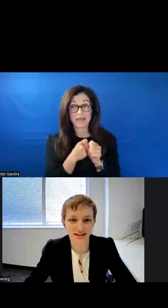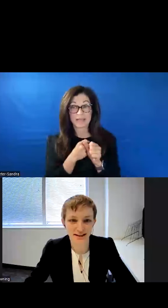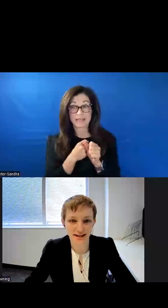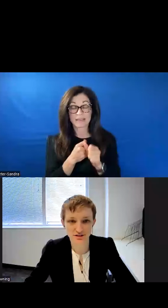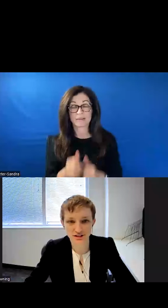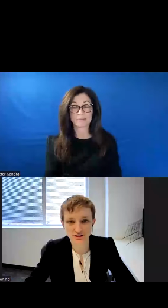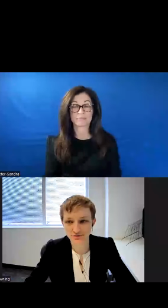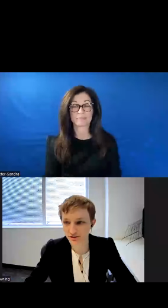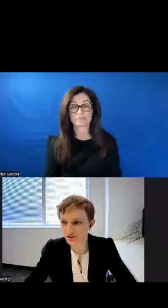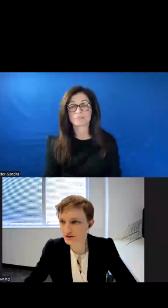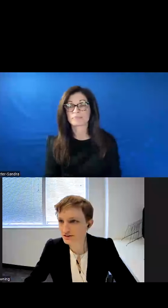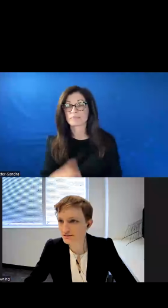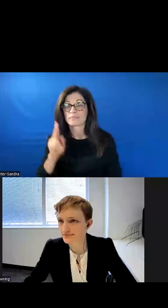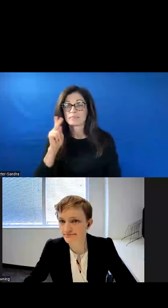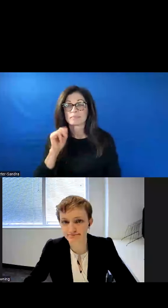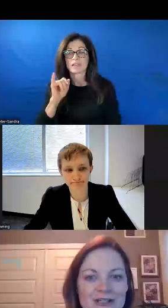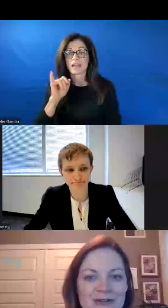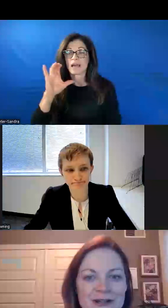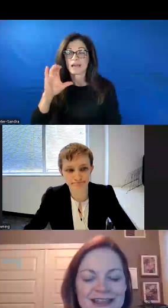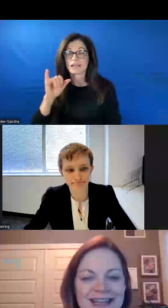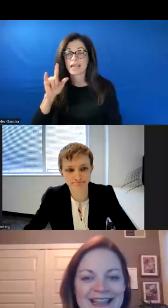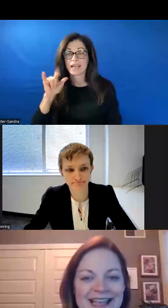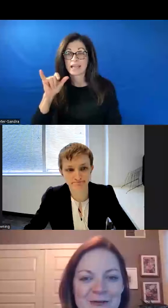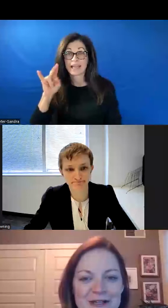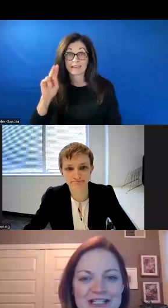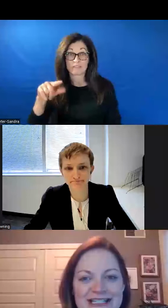CAITLIN, CAN I TURN IT TO YOU FIRST? >>: THANKS SO MUCH.